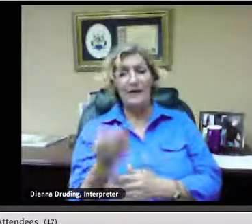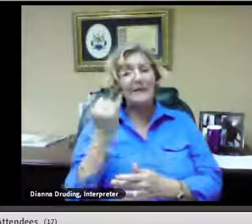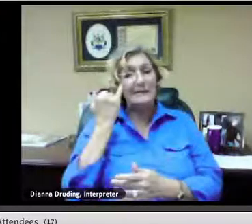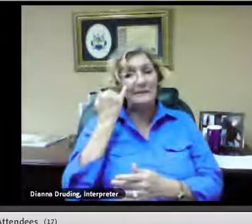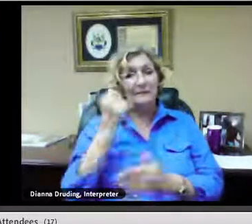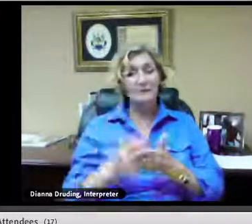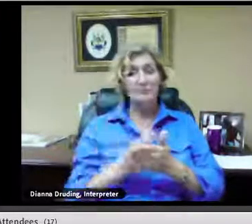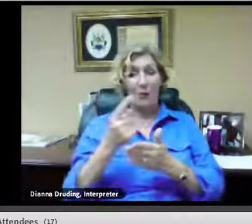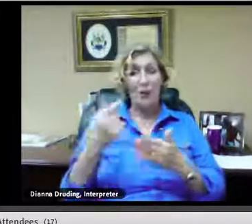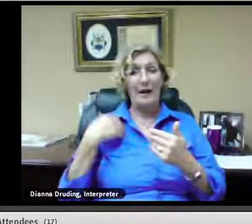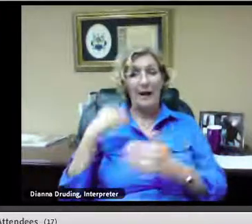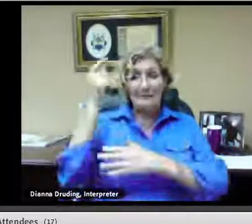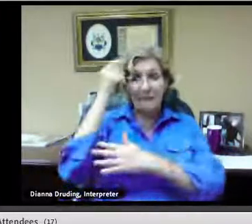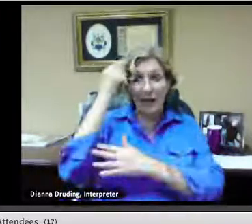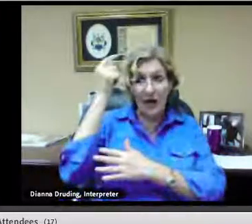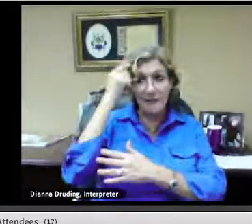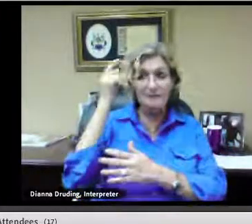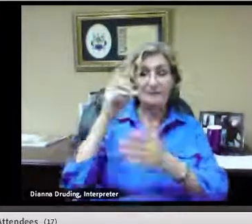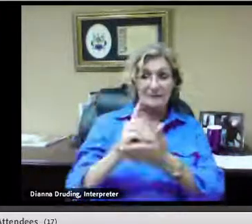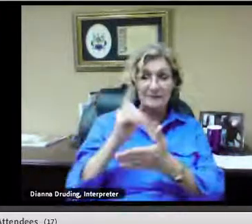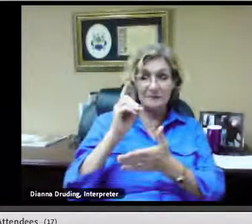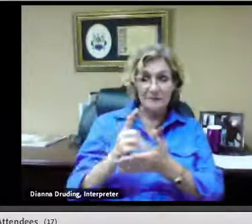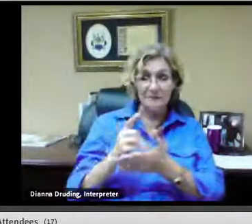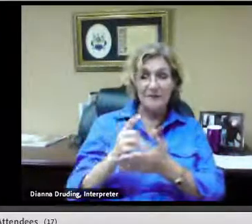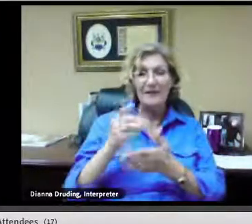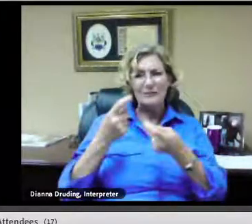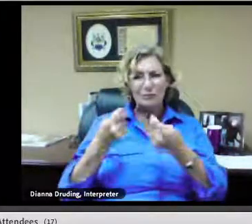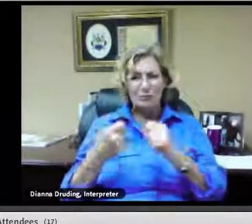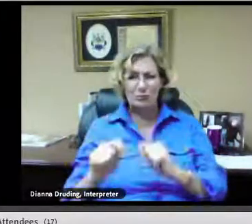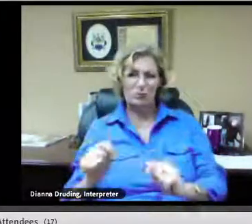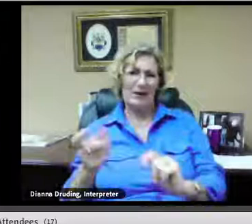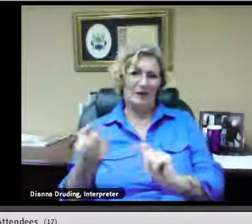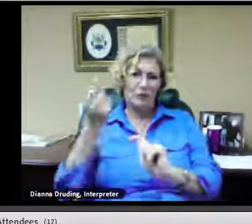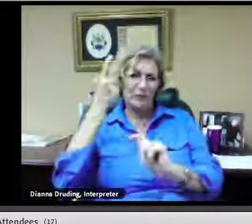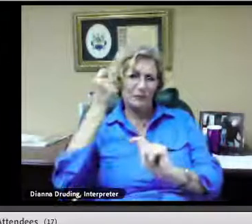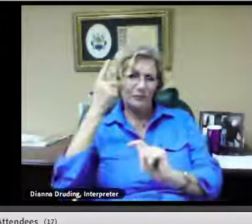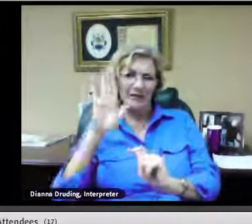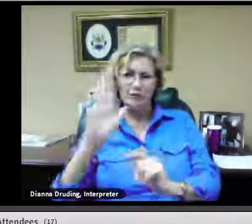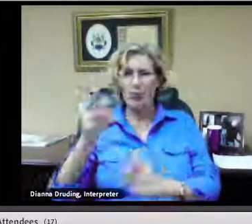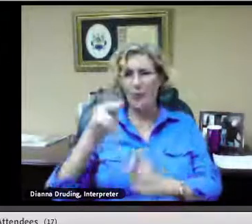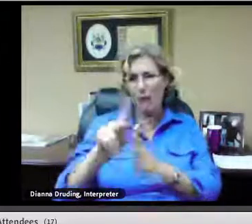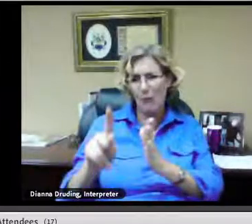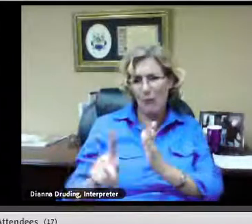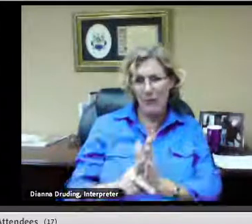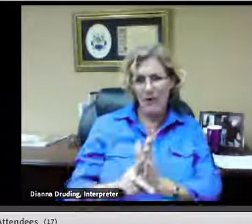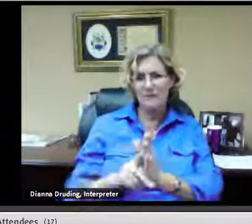could you present it in a way, written format, that they would understand or in a verbal way?